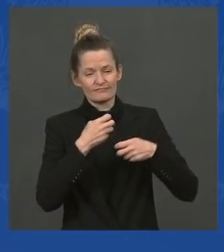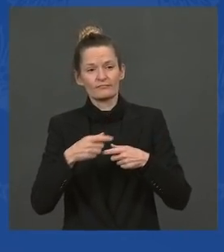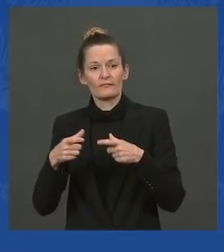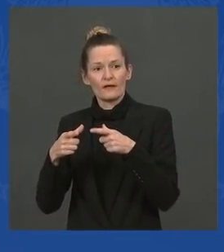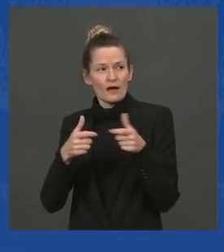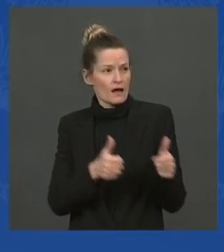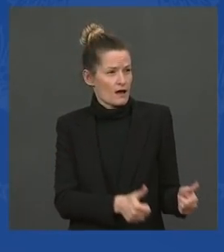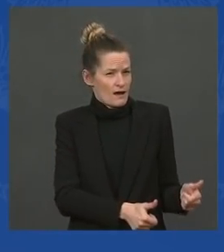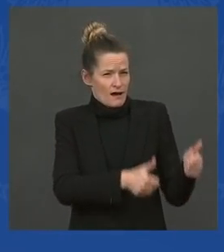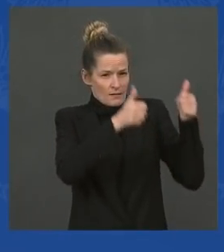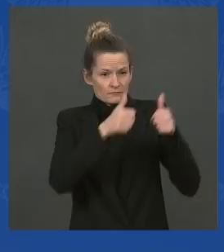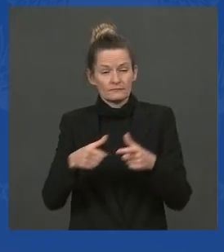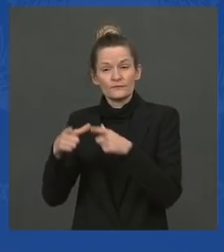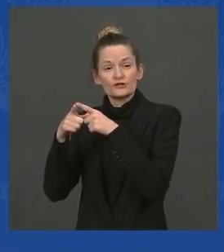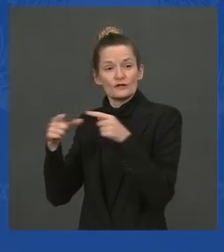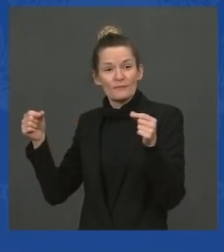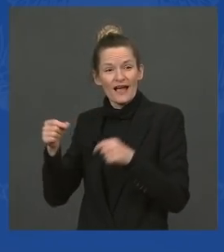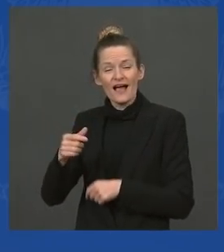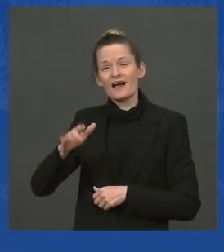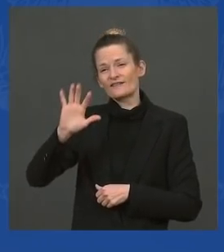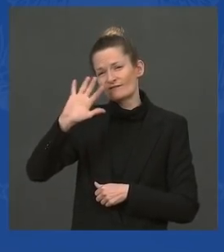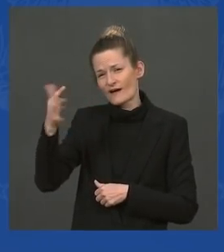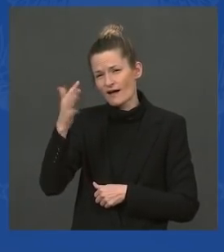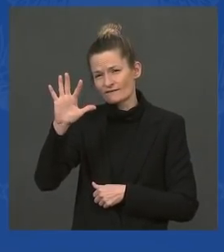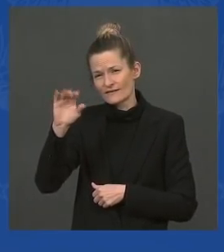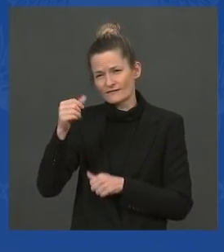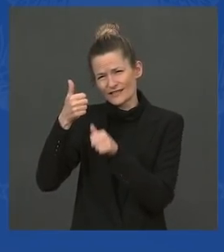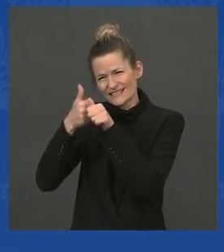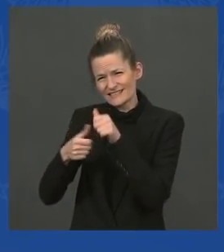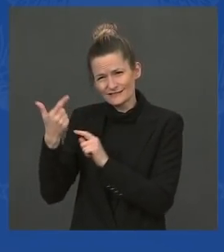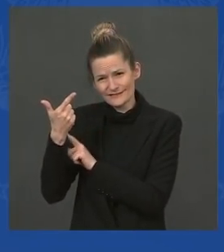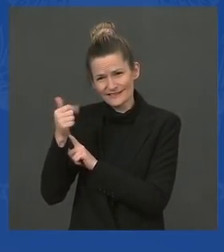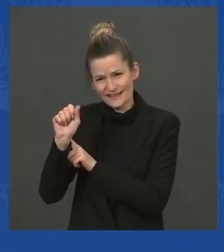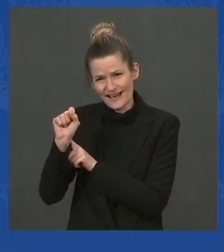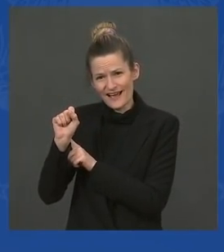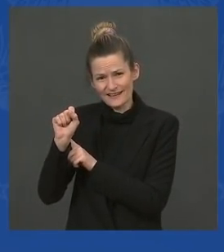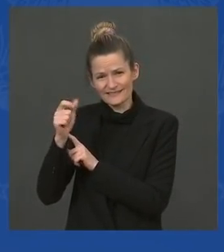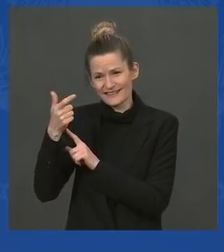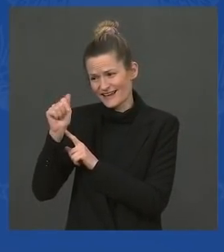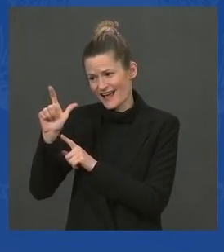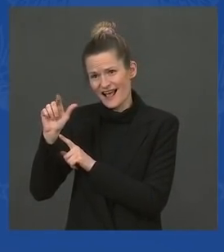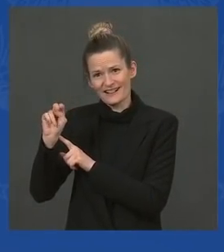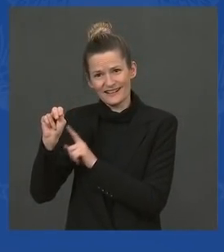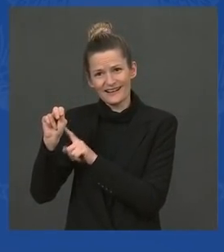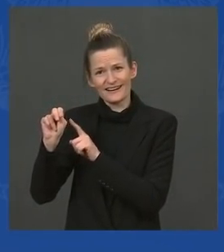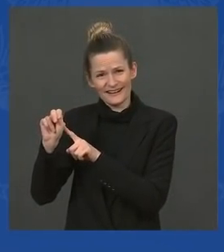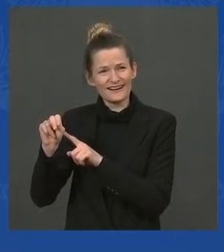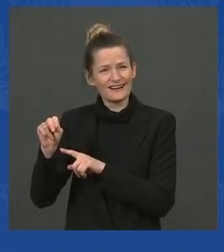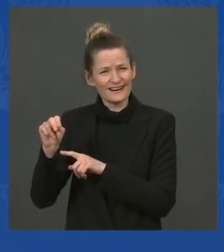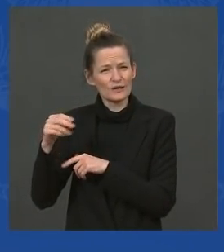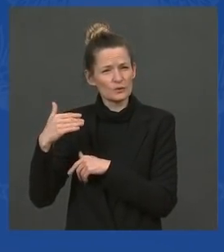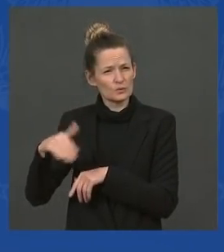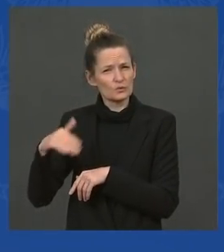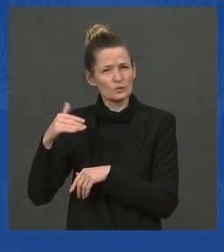the highest it's been in years. Of course, it's always painful when gas pices [sic] gas prices spike.